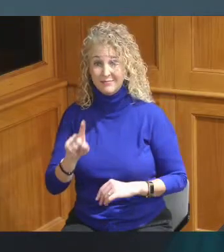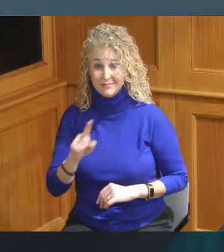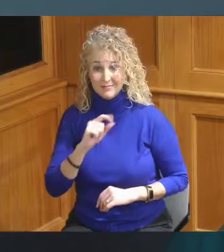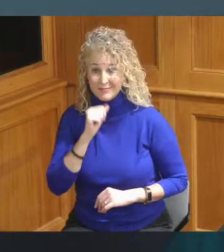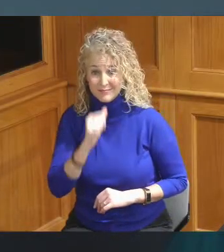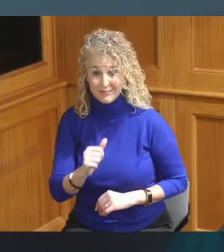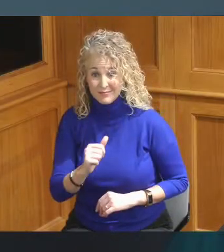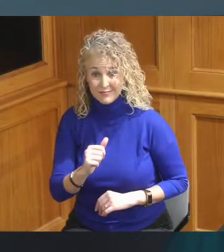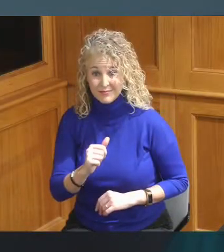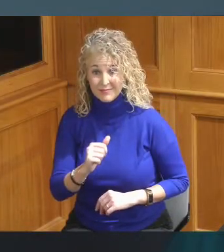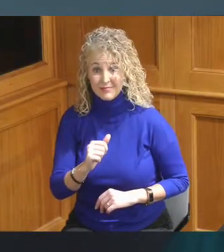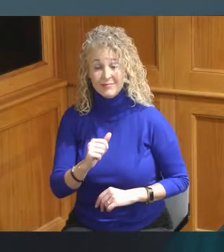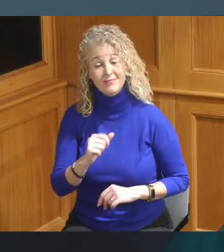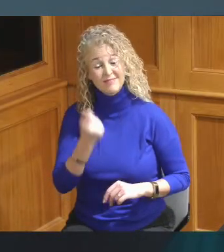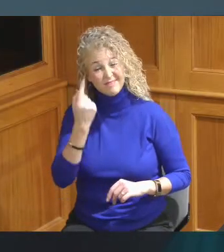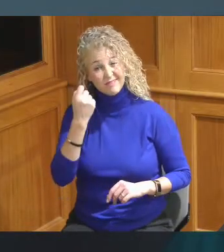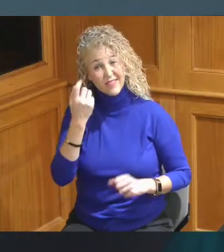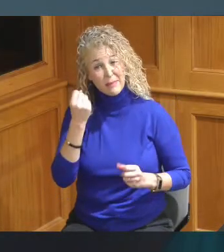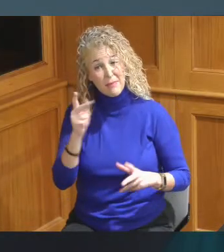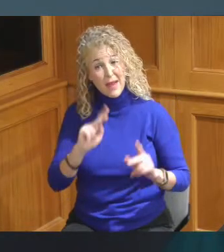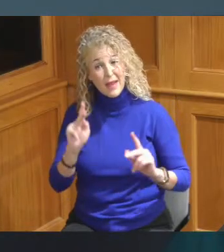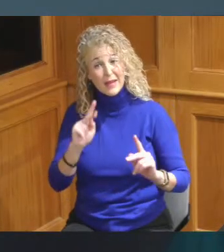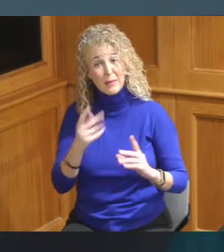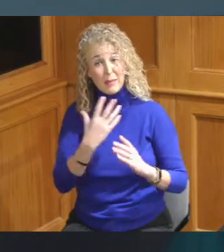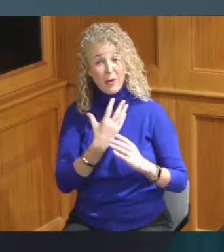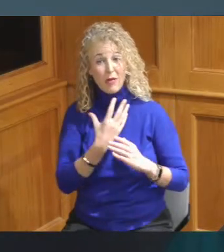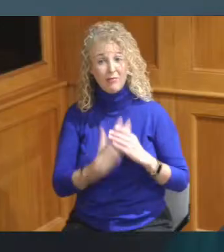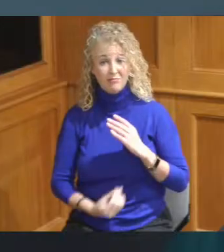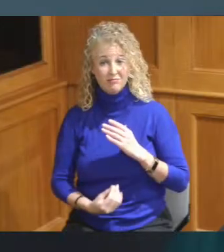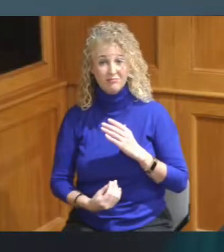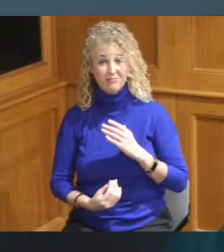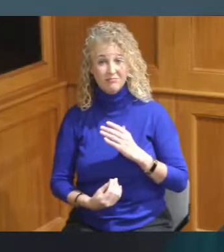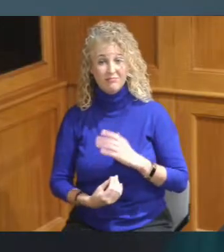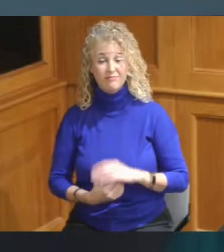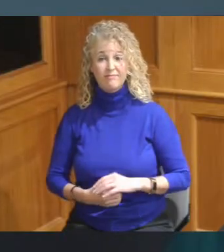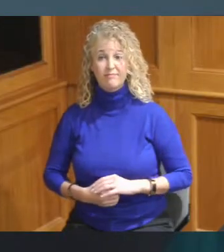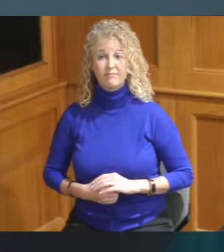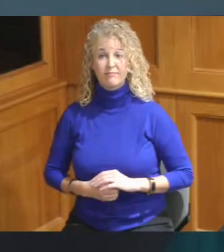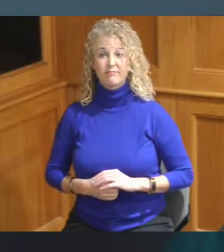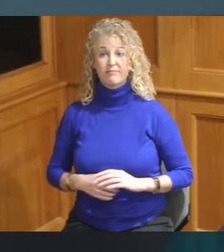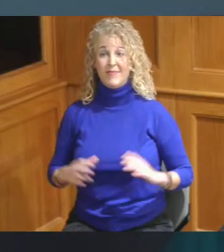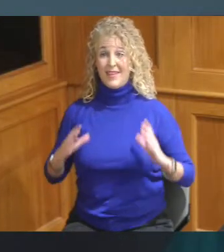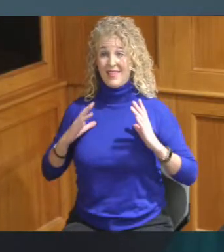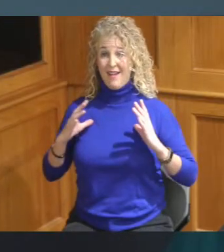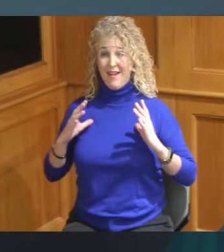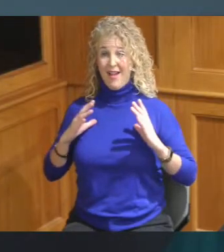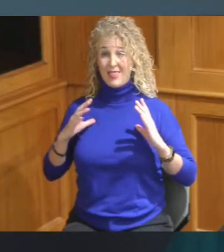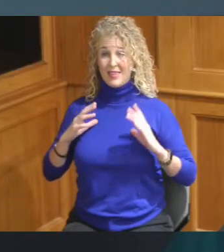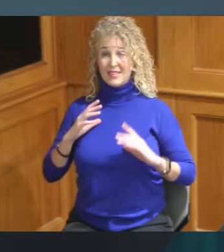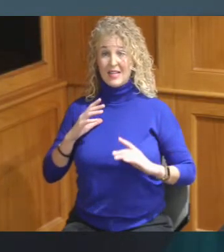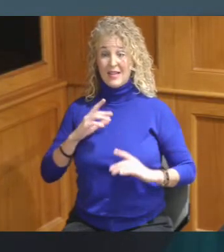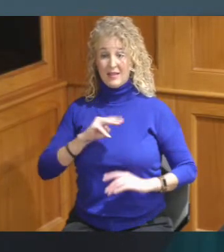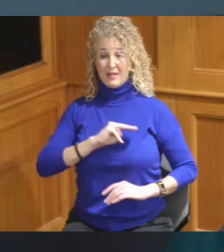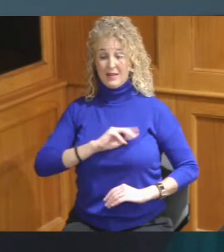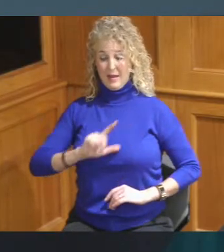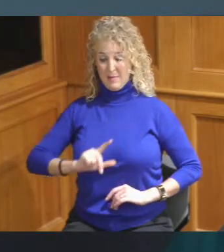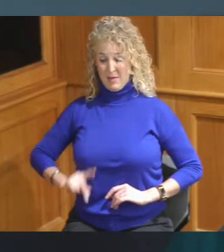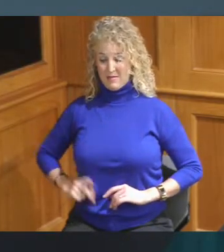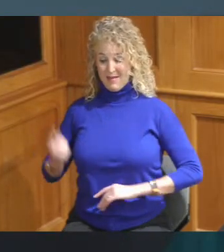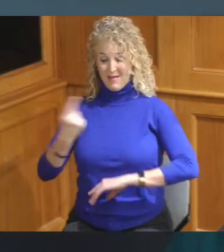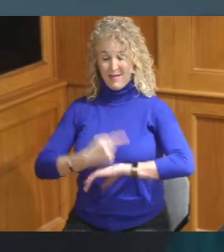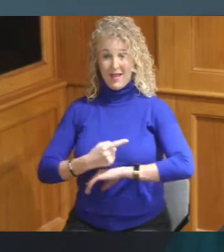lost. So many that we lost. So, and getting that holiday was not easy. Took many, many, many years.